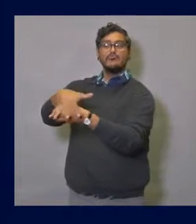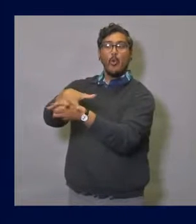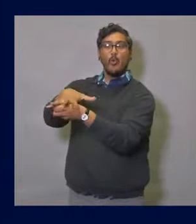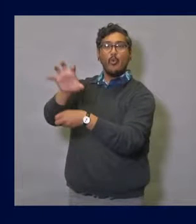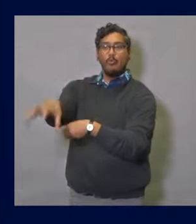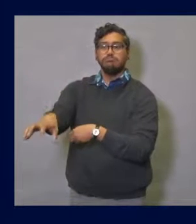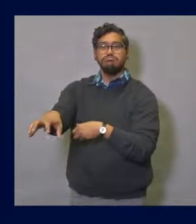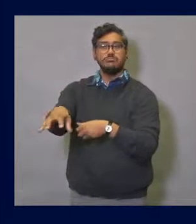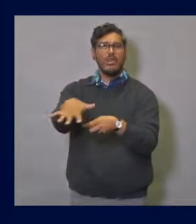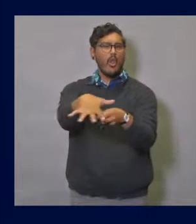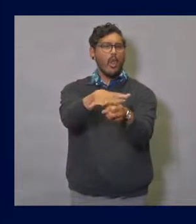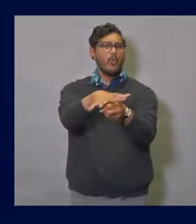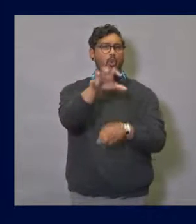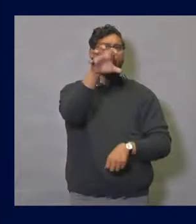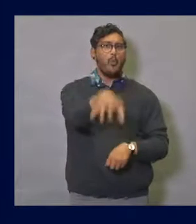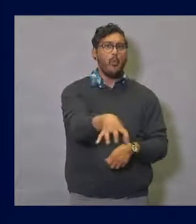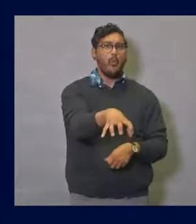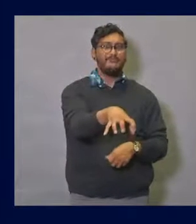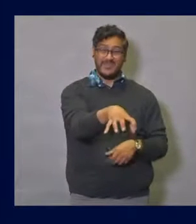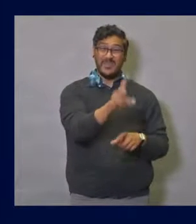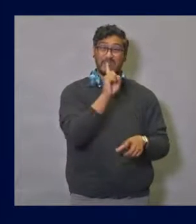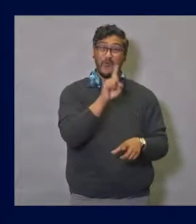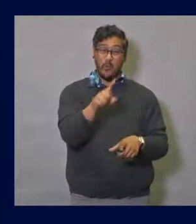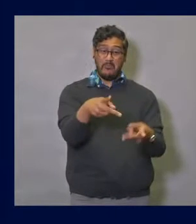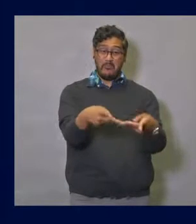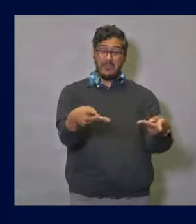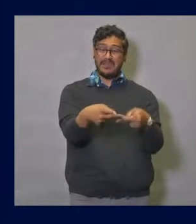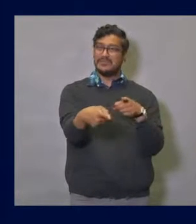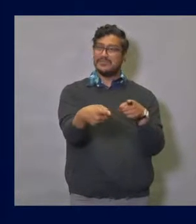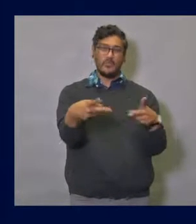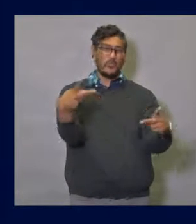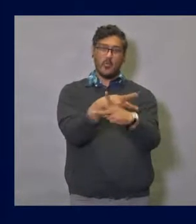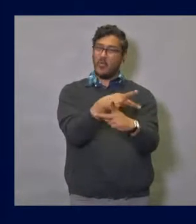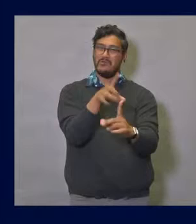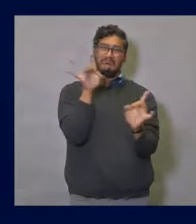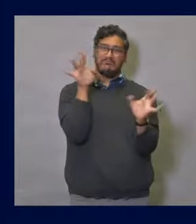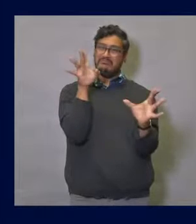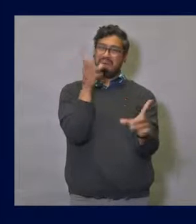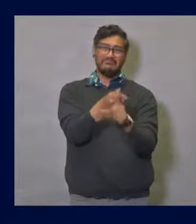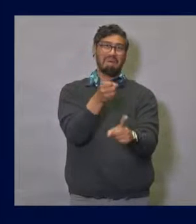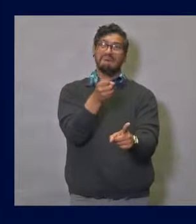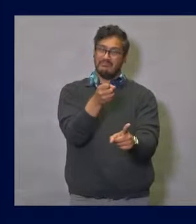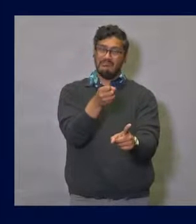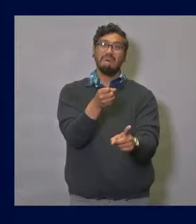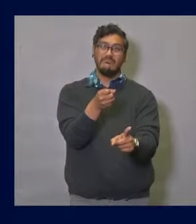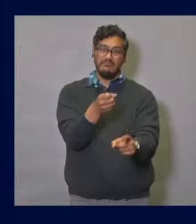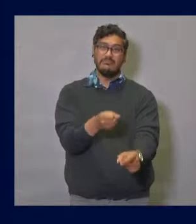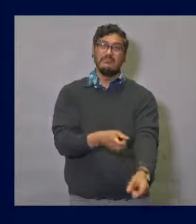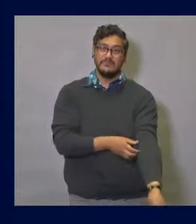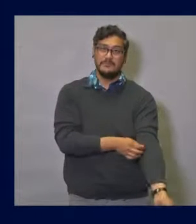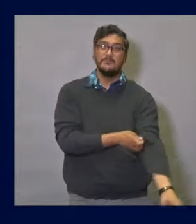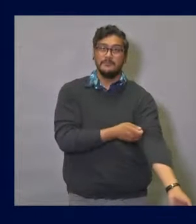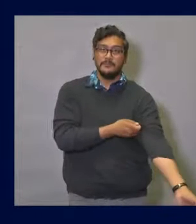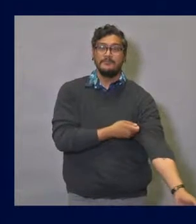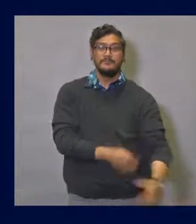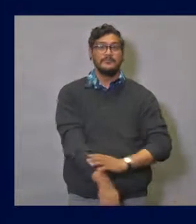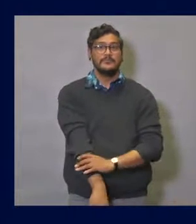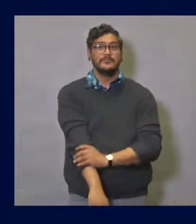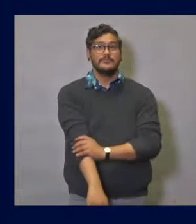PERMANEZCA EN TAN INCLUYENDO TODOS LOS SOCIOS DE VACUNACIÓN Y NUESTRO PAPEL DE LIDERAZGO EN EL DESARROLLO DE LA ESTRATEGIA